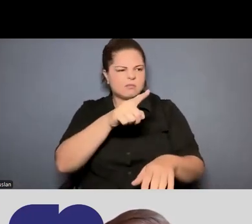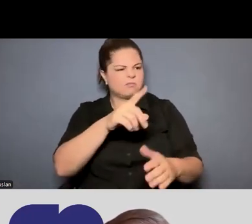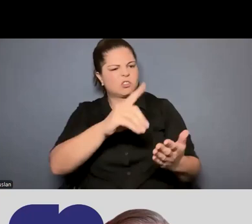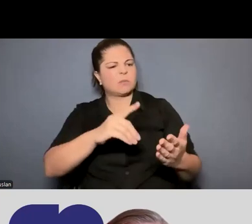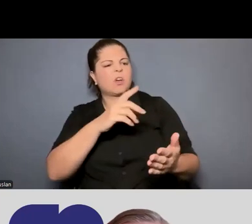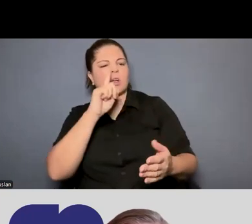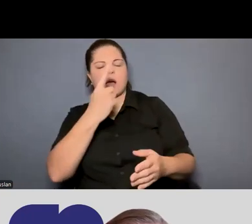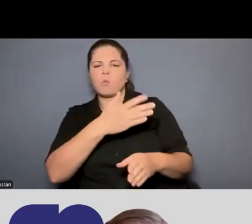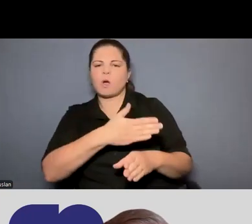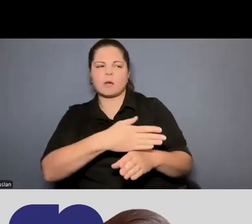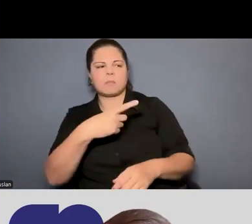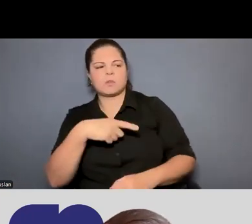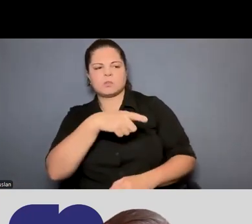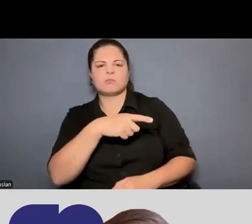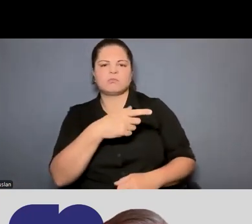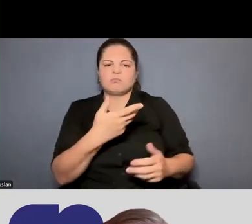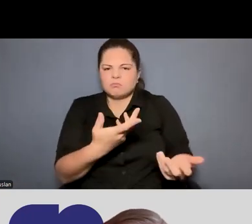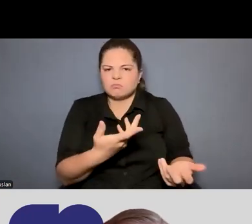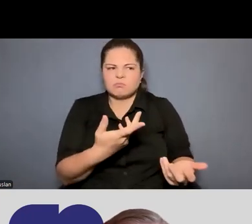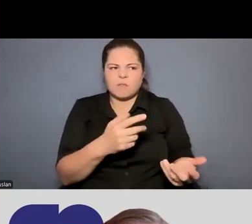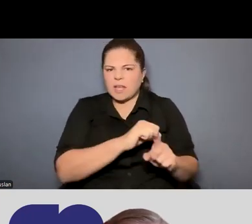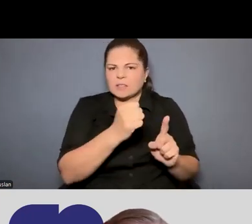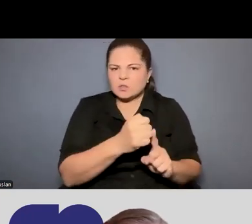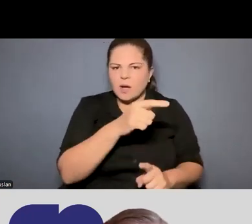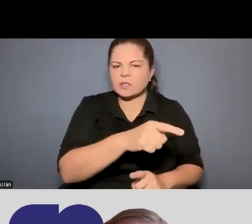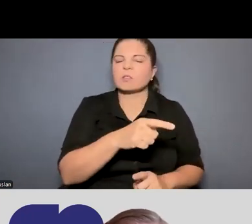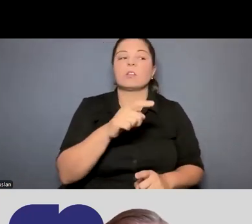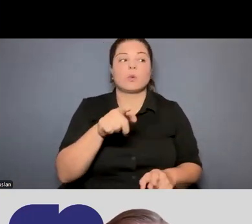preventing act of victimisation in relation to these matters.